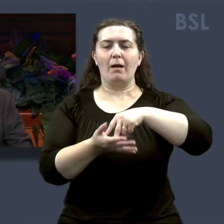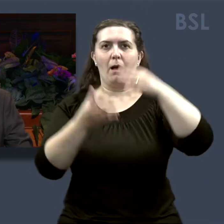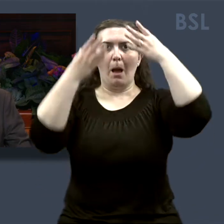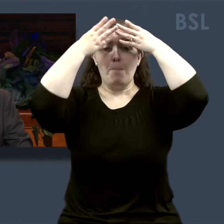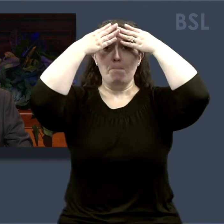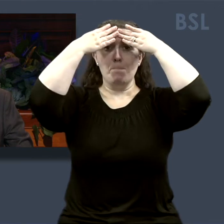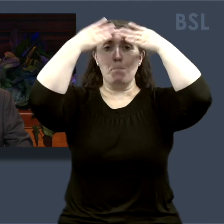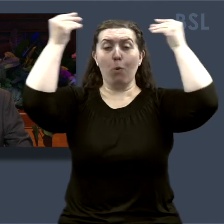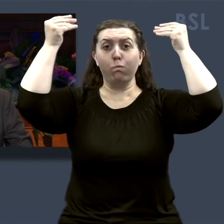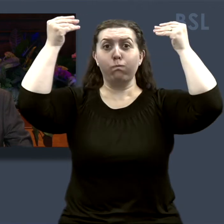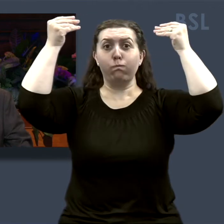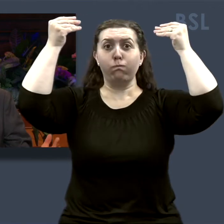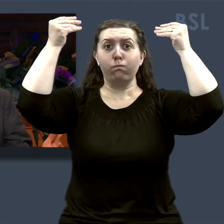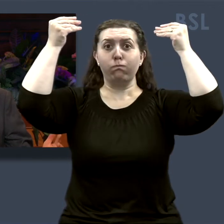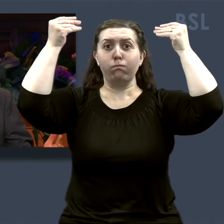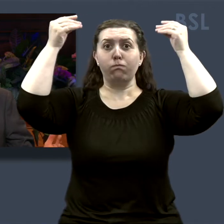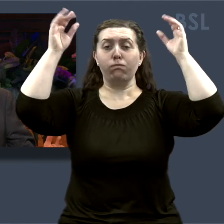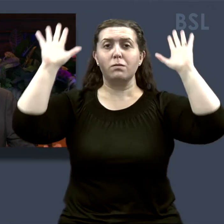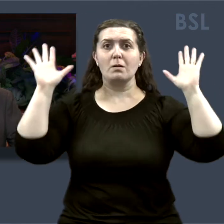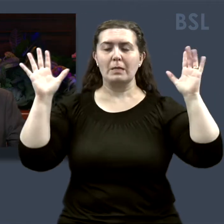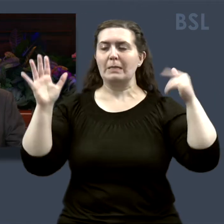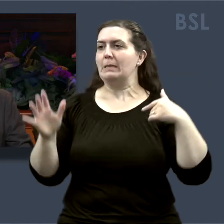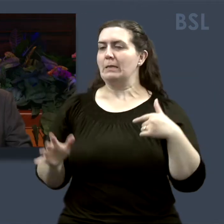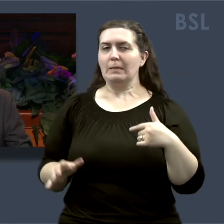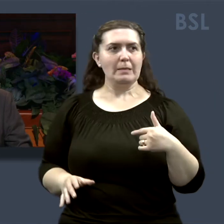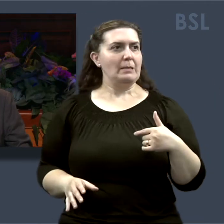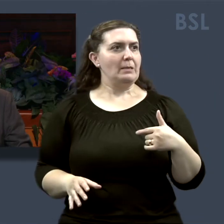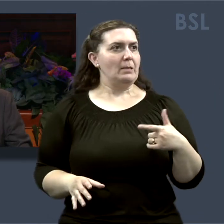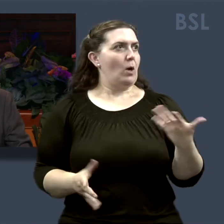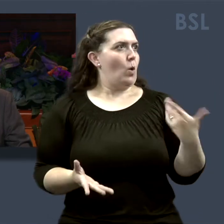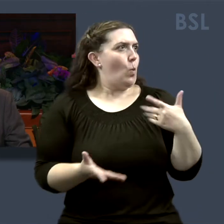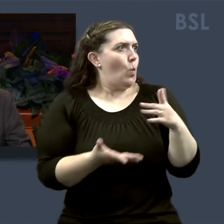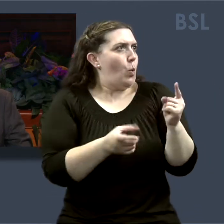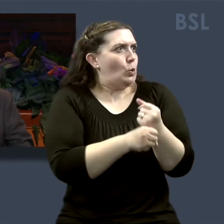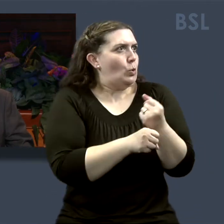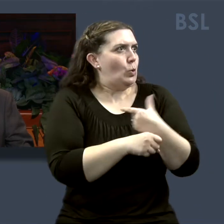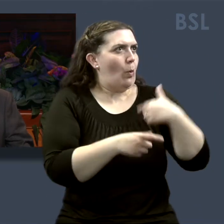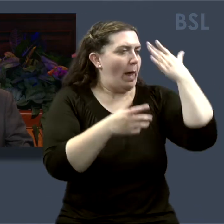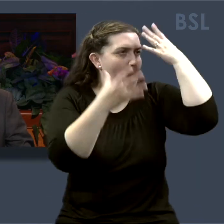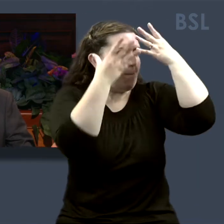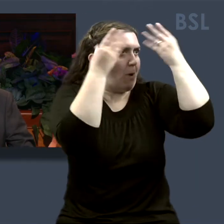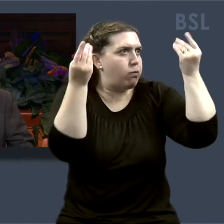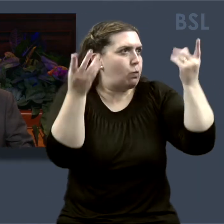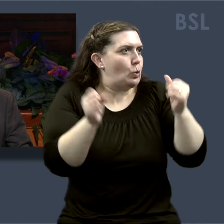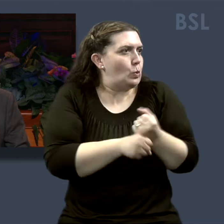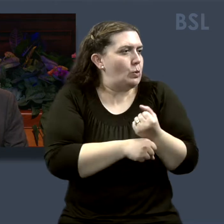your mind will go completely blank.’ “I said, ‘What do you do when your mind goes blank?’